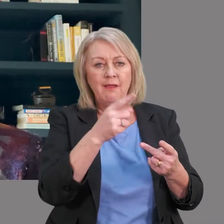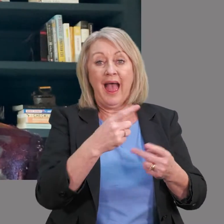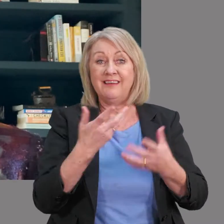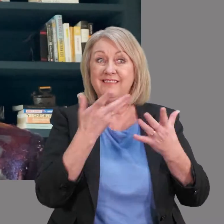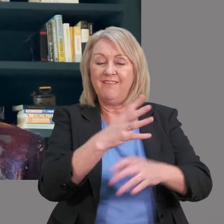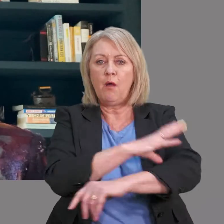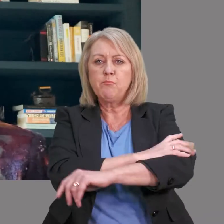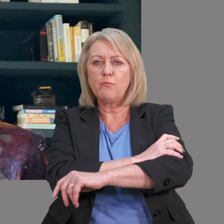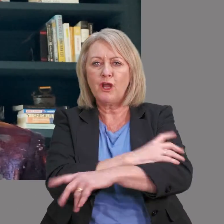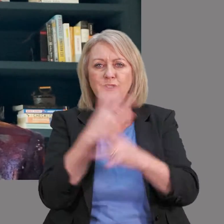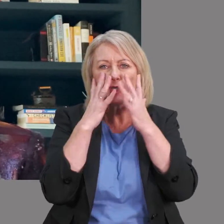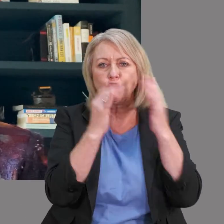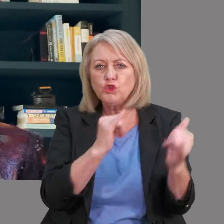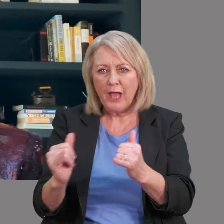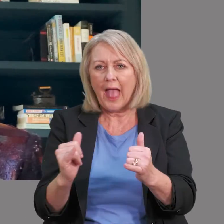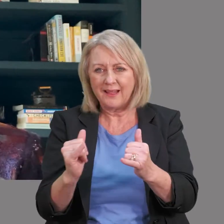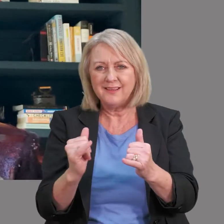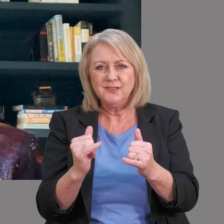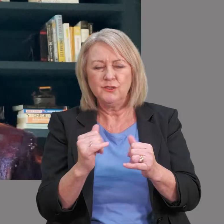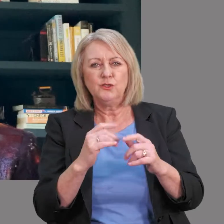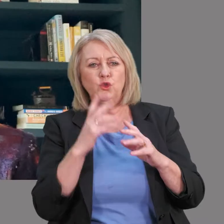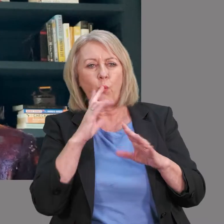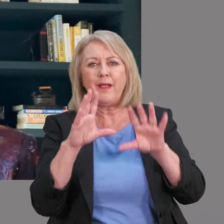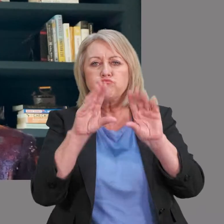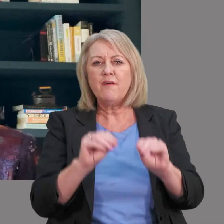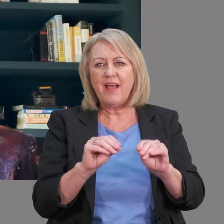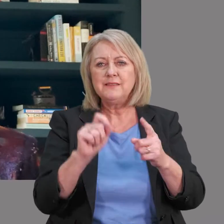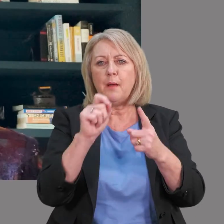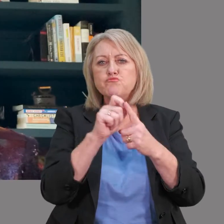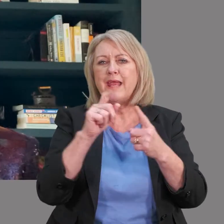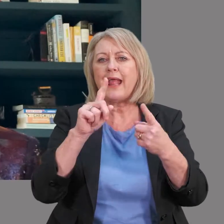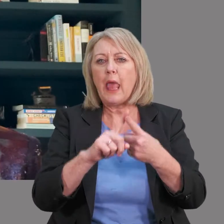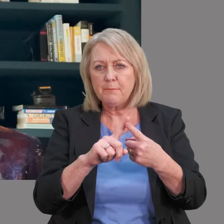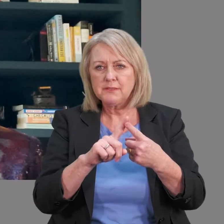combined with regular blood pressure monitoring, her preeclampsia could either be prevented or